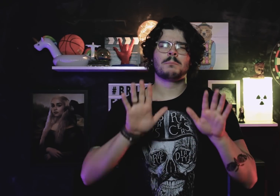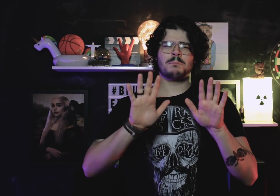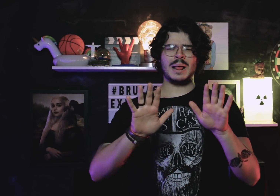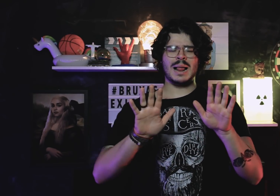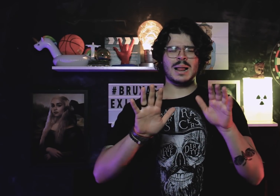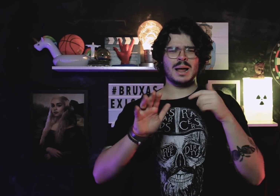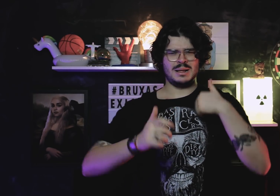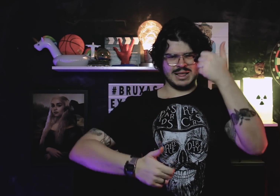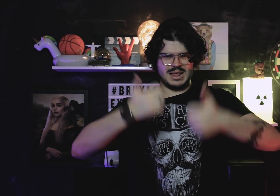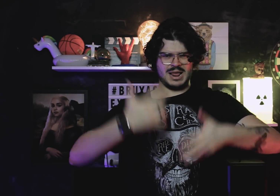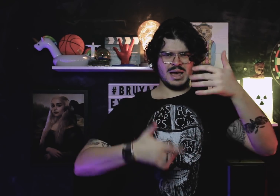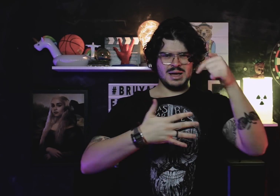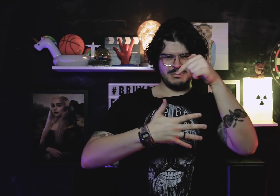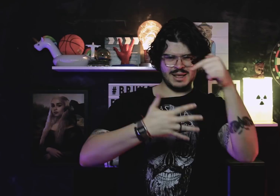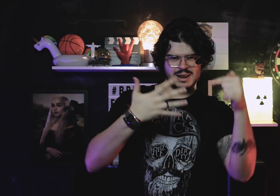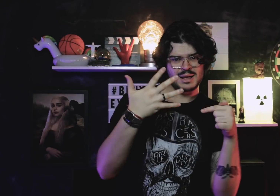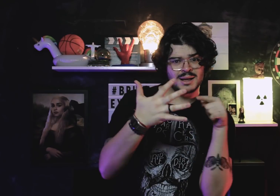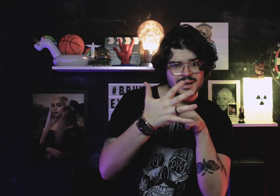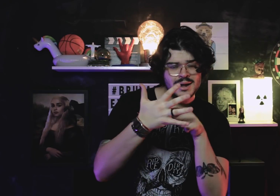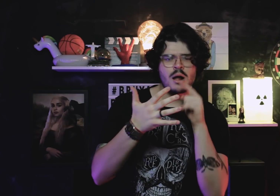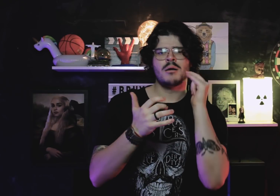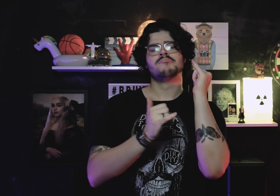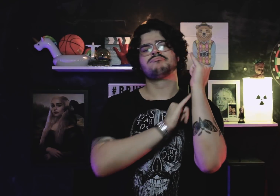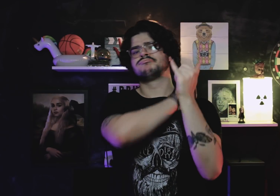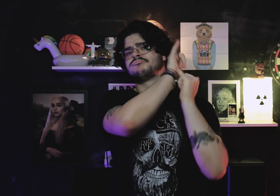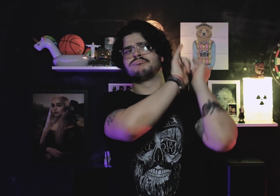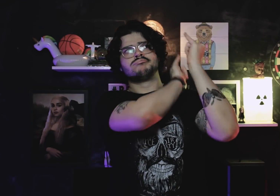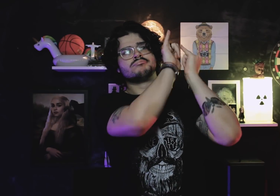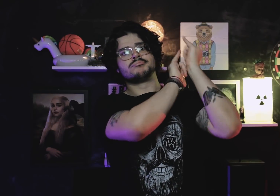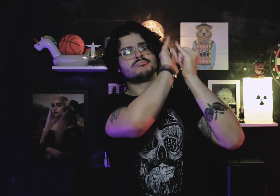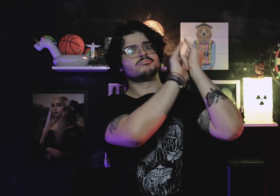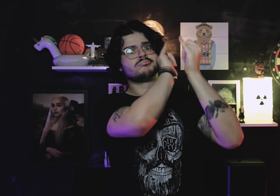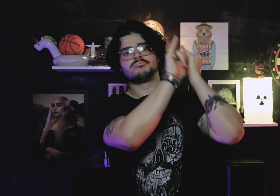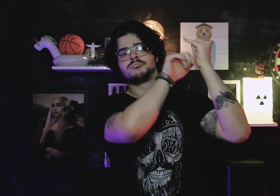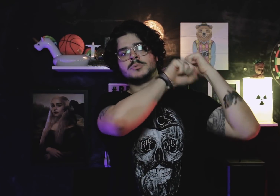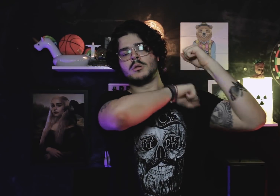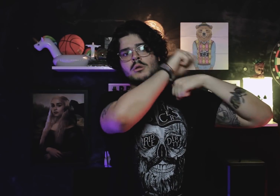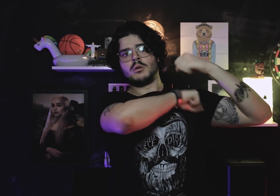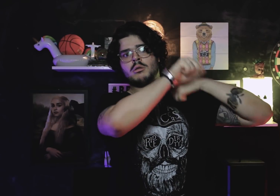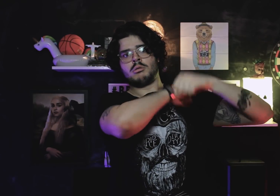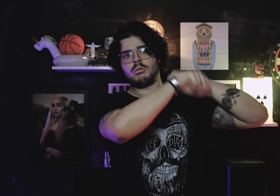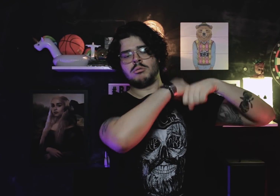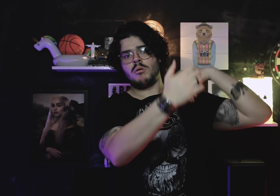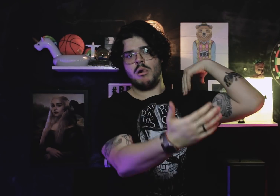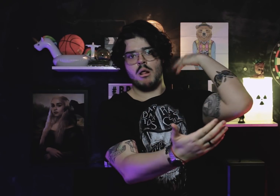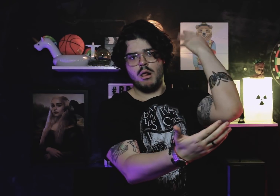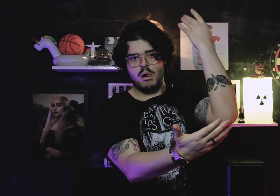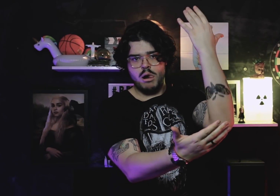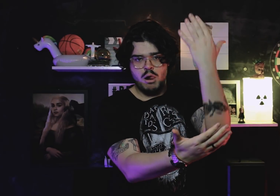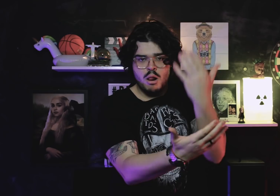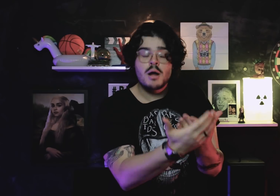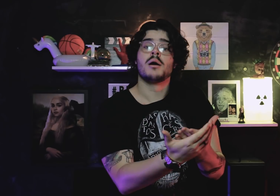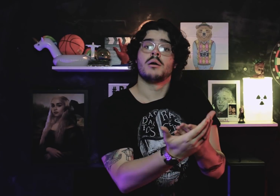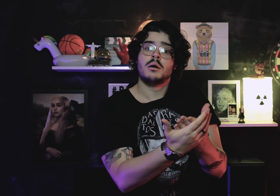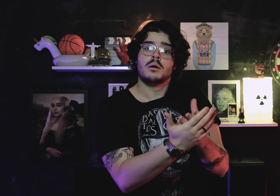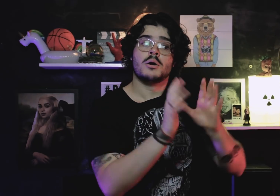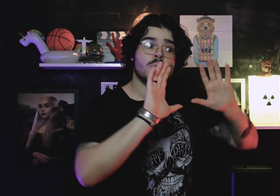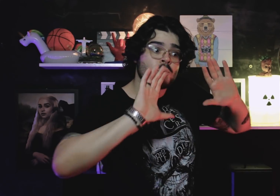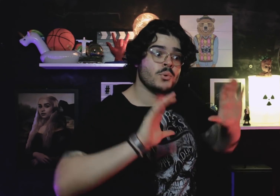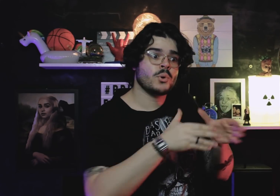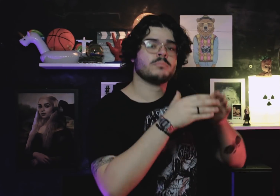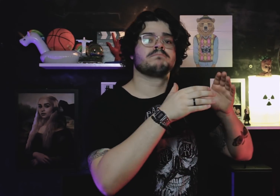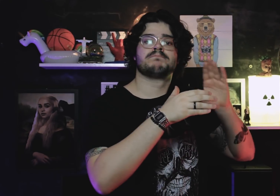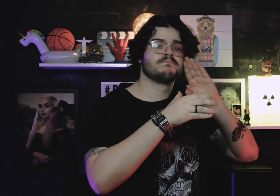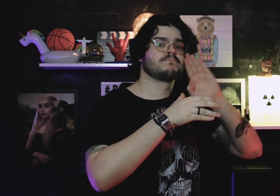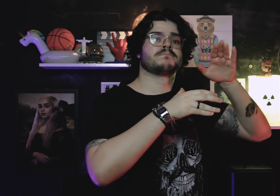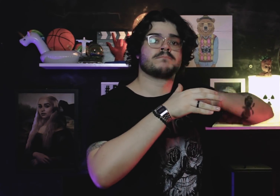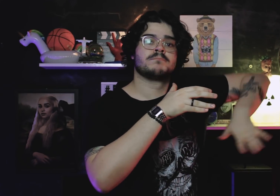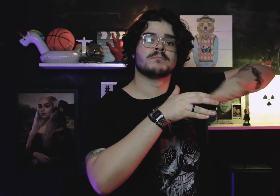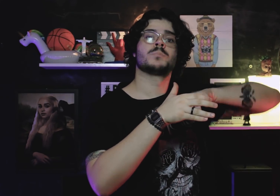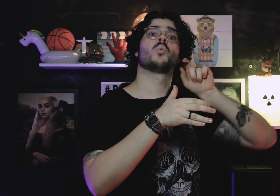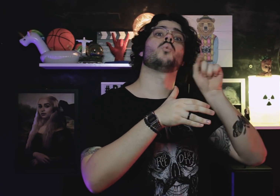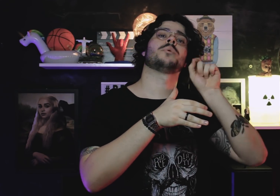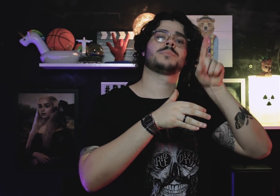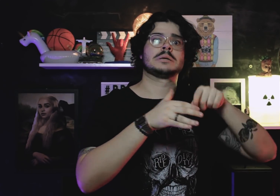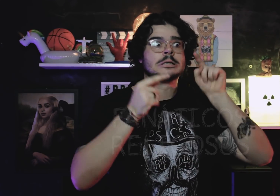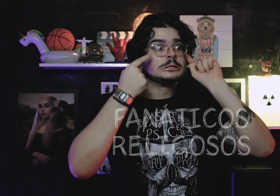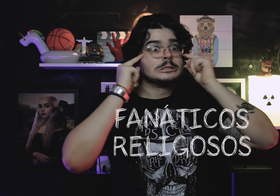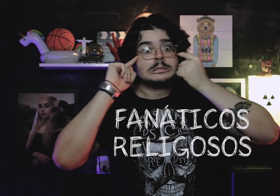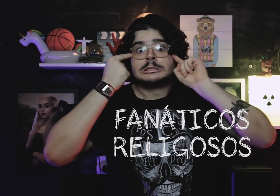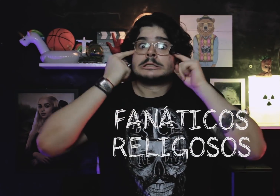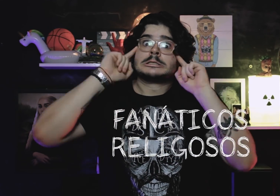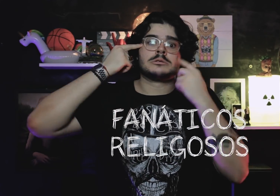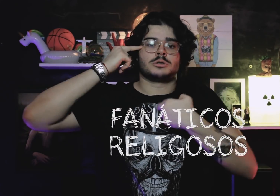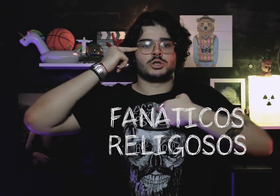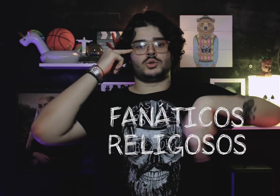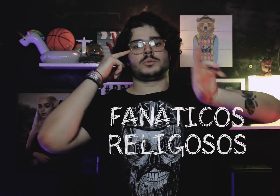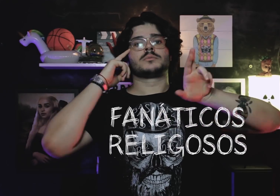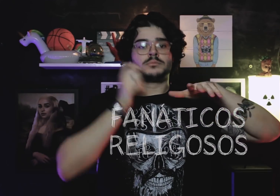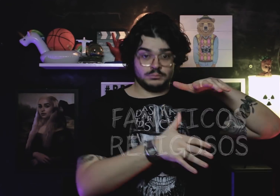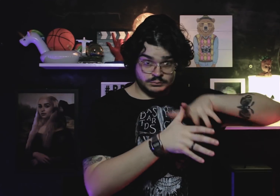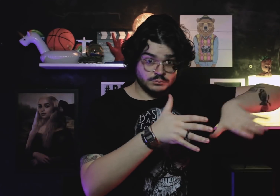These stories were invented by religious fanatics,